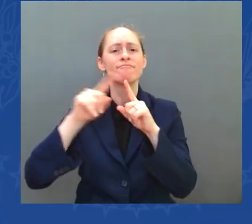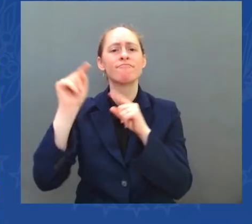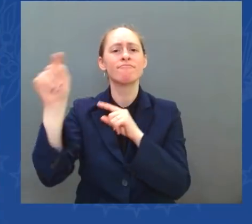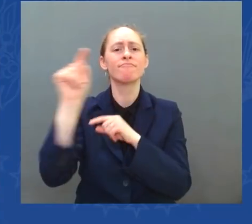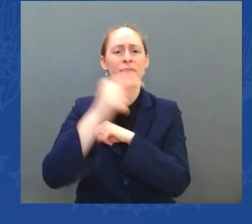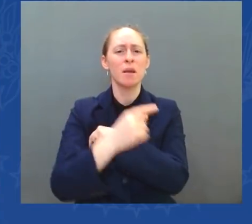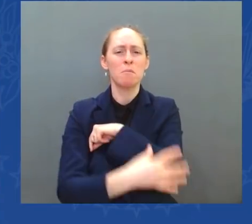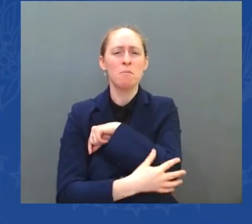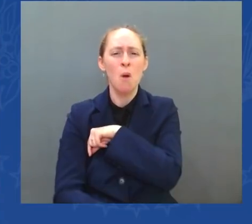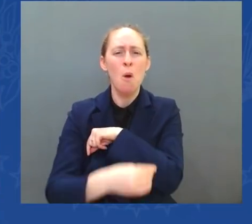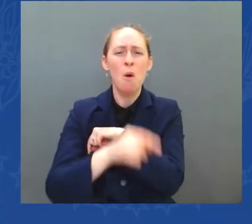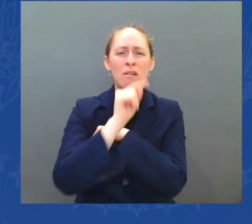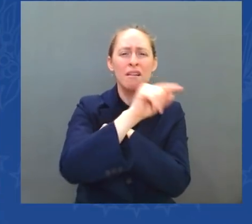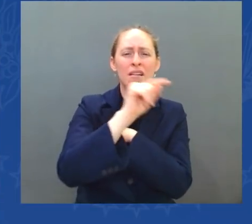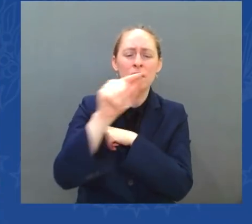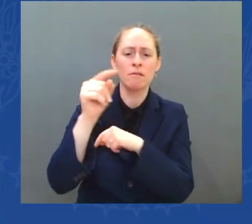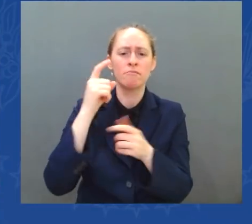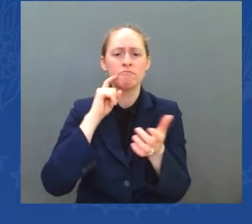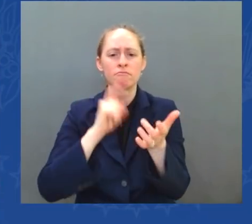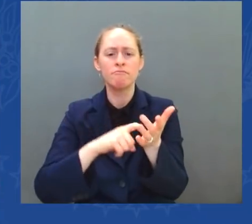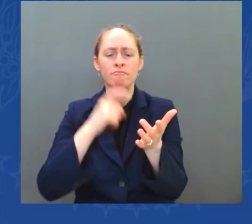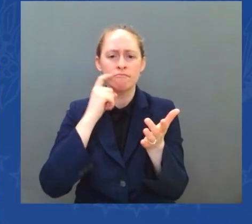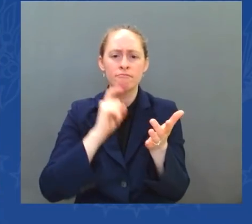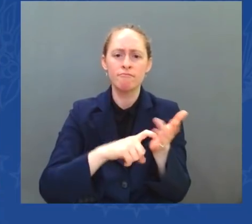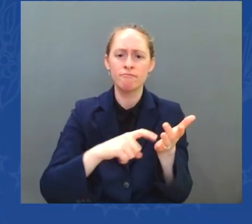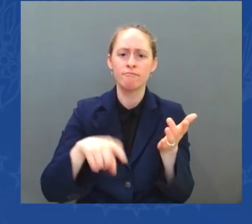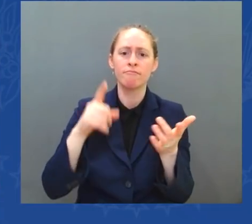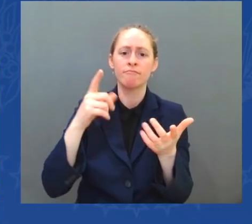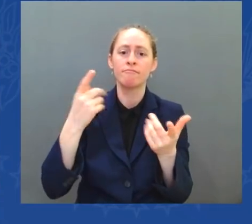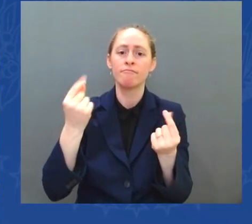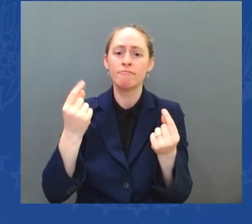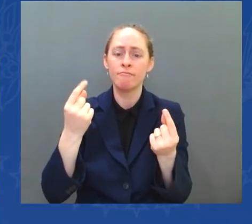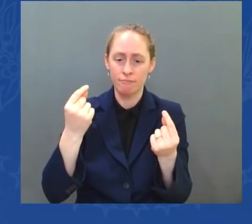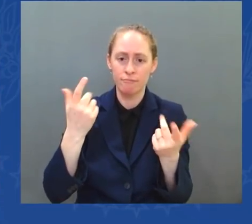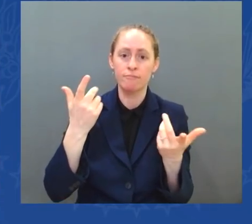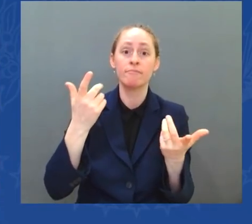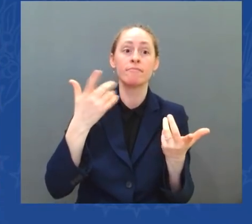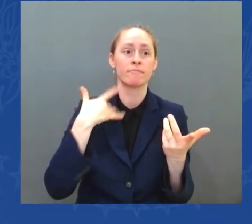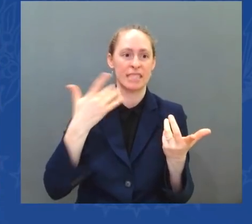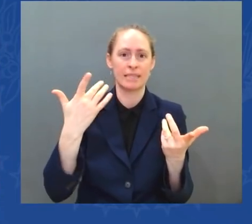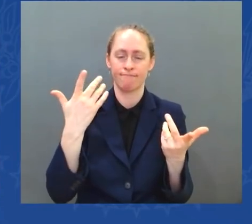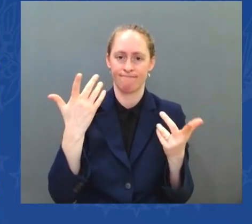Because all these poor communities live near these places.